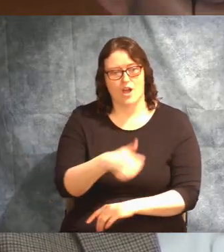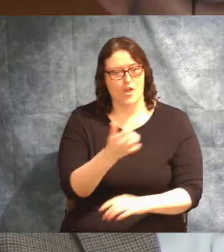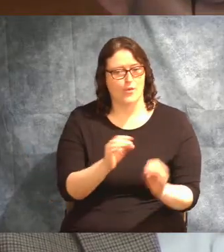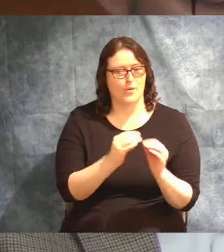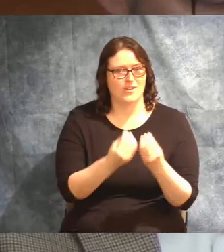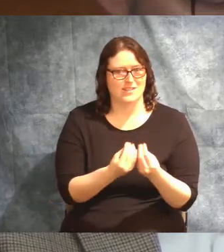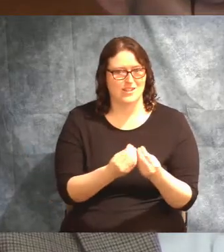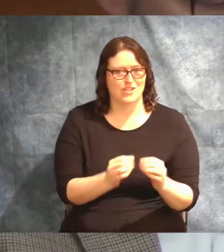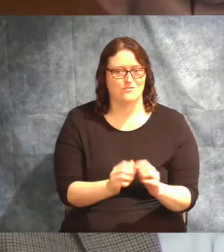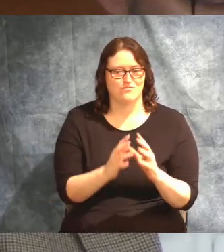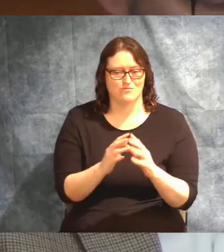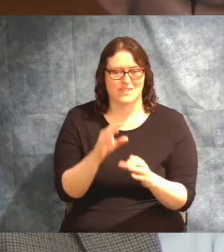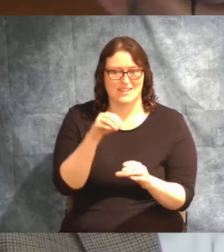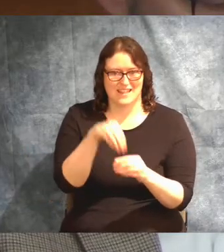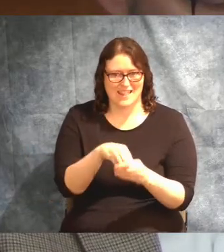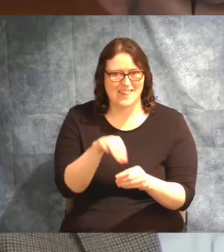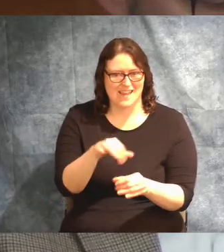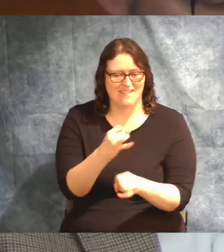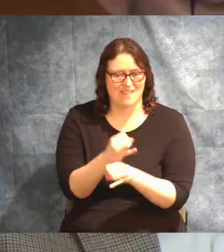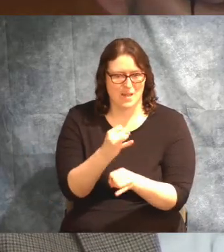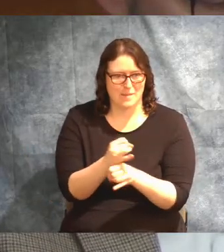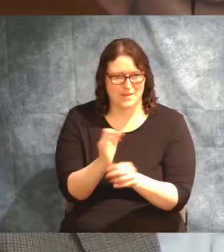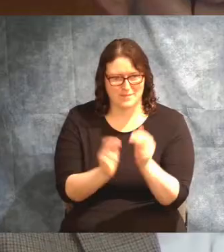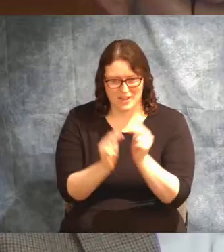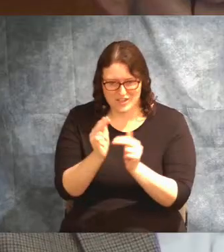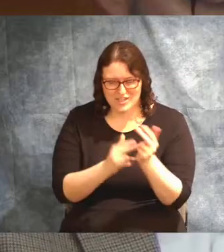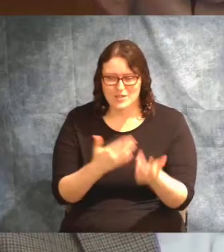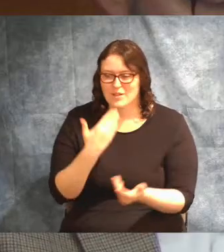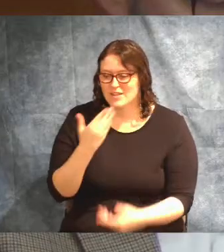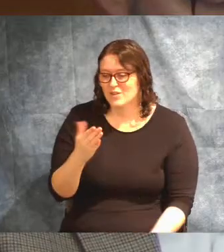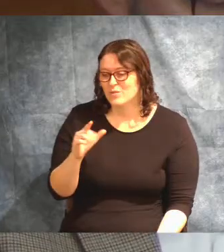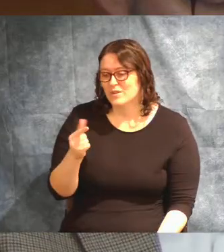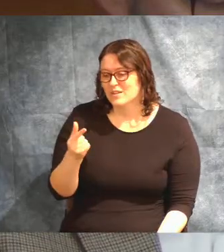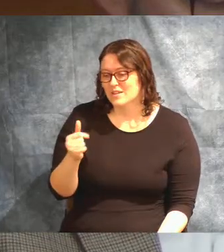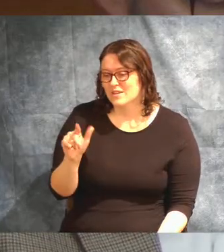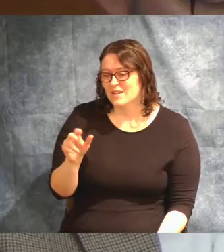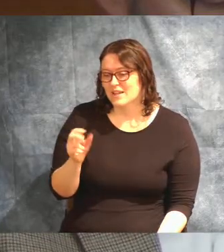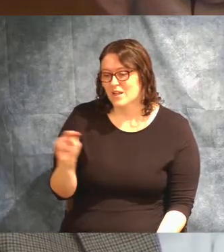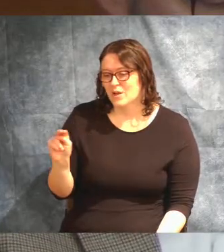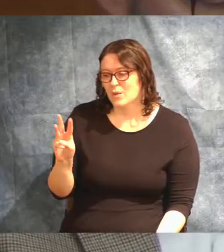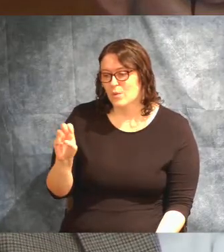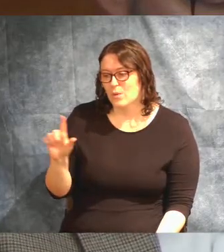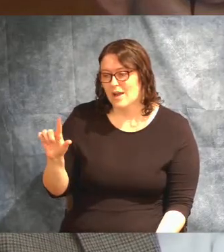in the central campus. So, thanks to Glenn Welling for the invitation to participate. It's really